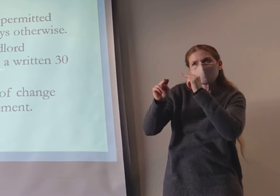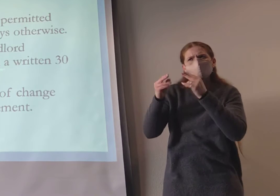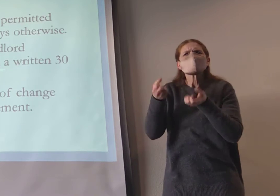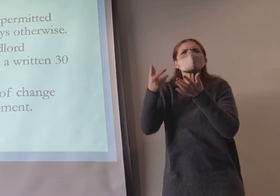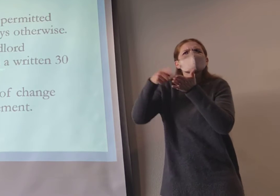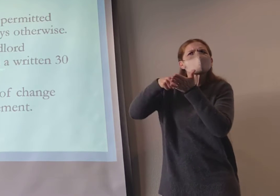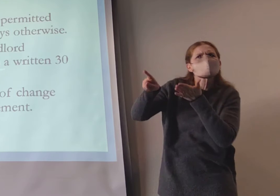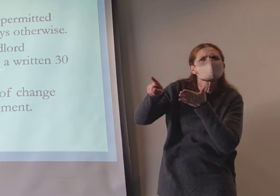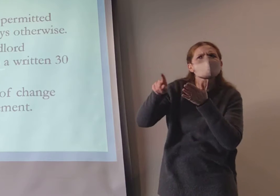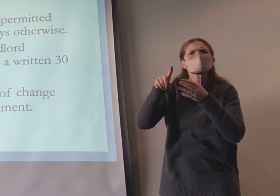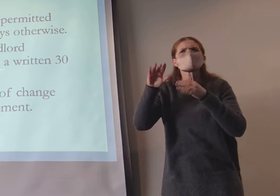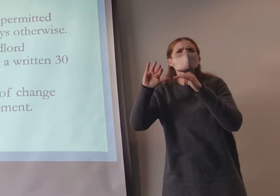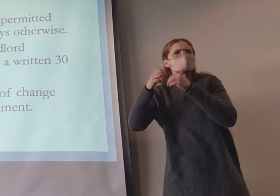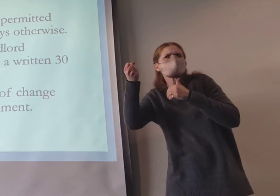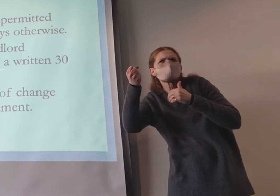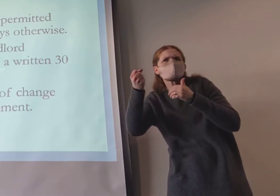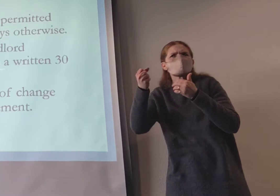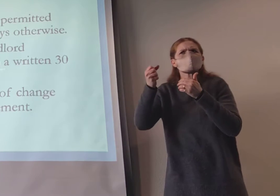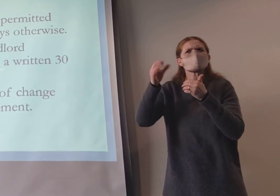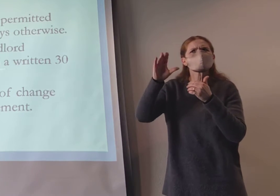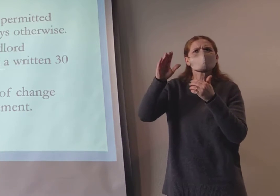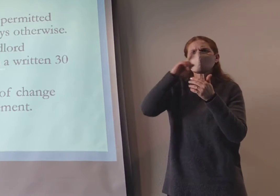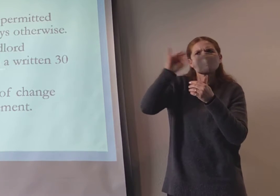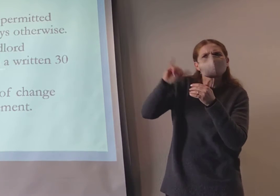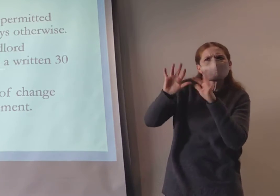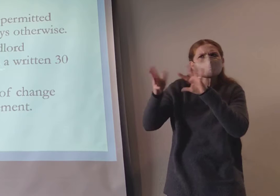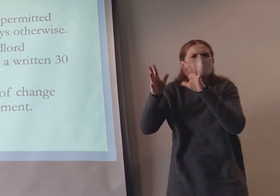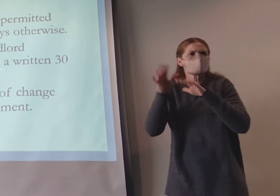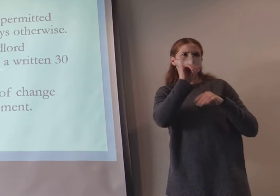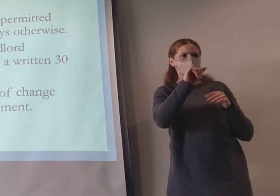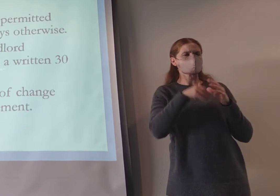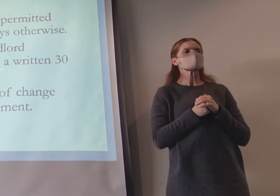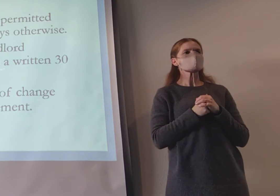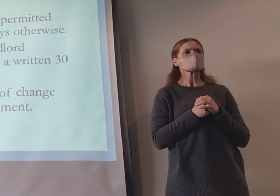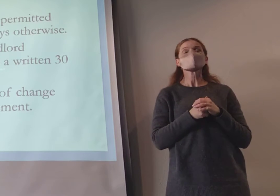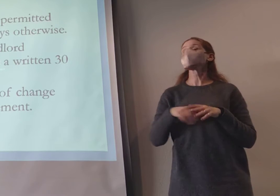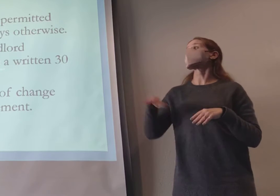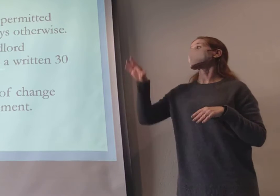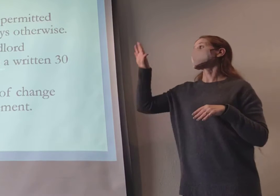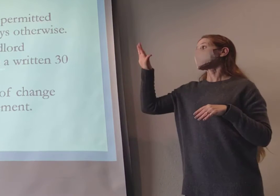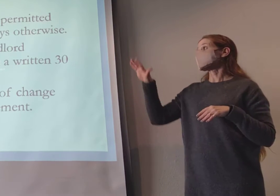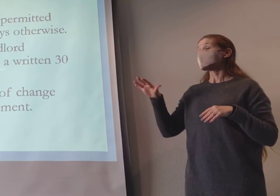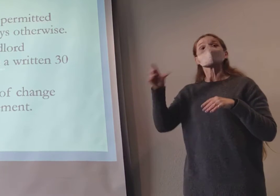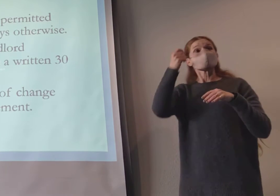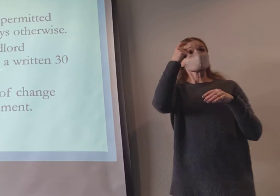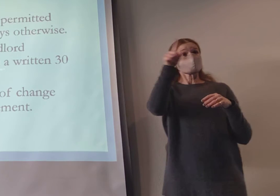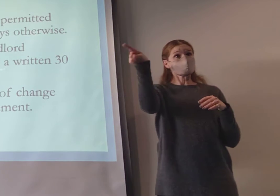If you want, if you enter into a rental agreement and you want to make the change, if it's a